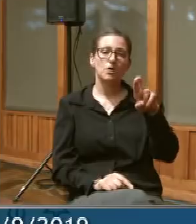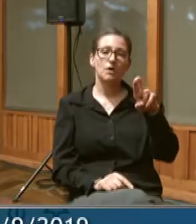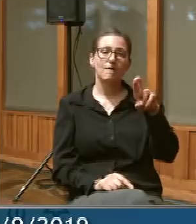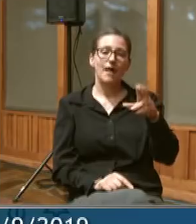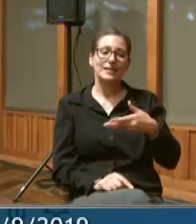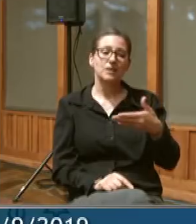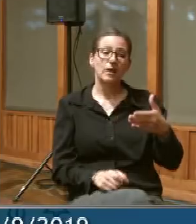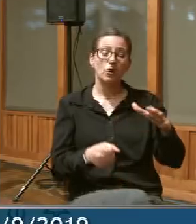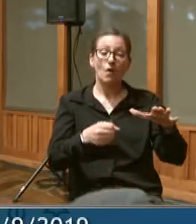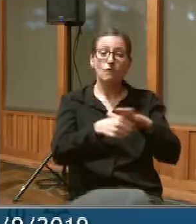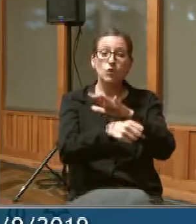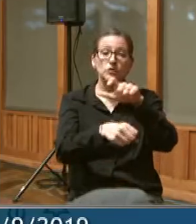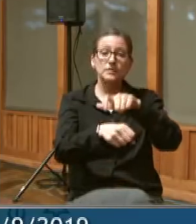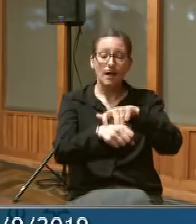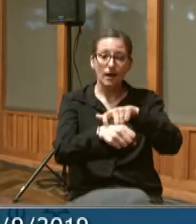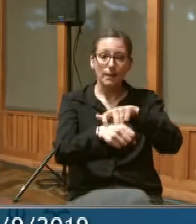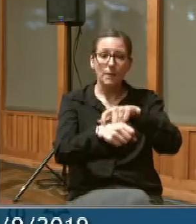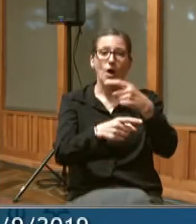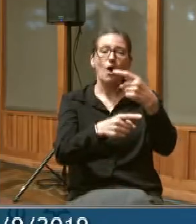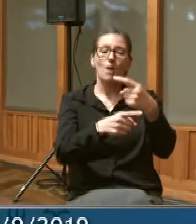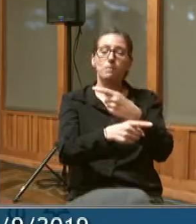TEMPERATURES ARE SAFER AND MORE HEALTHY, BUT ALSO BECAUSE THE